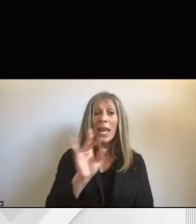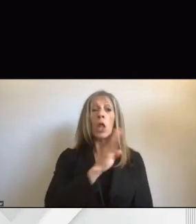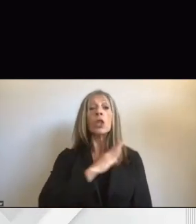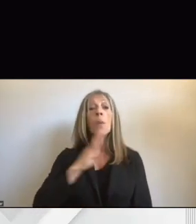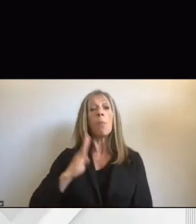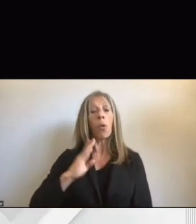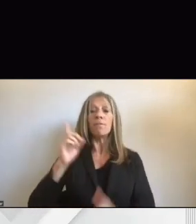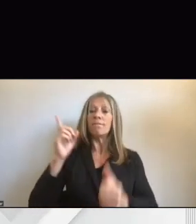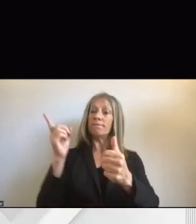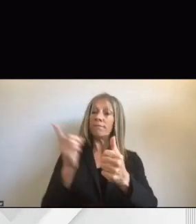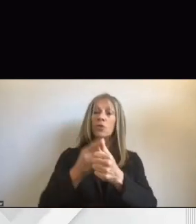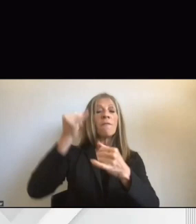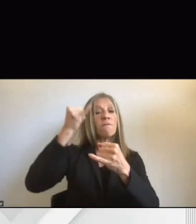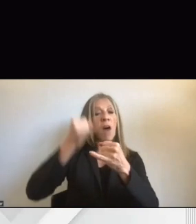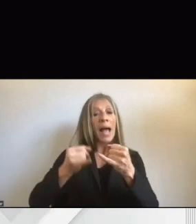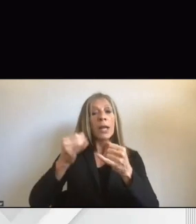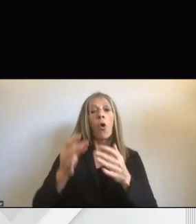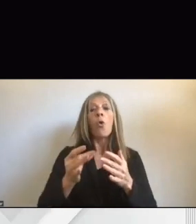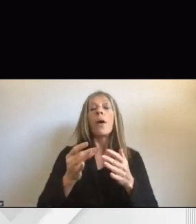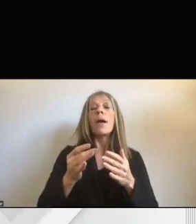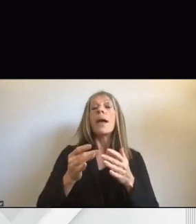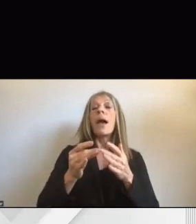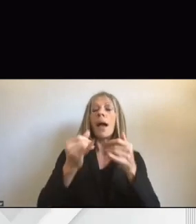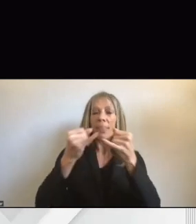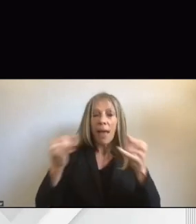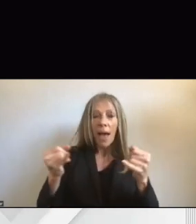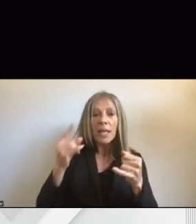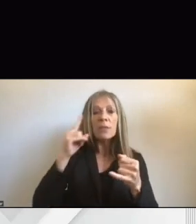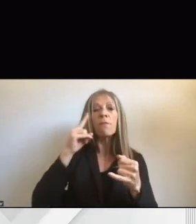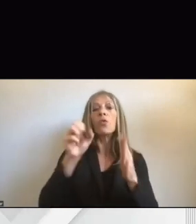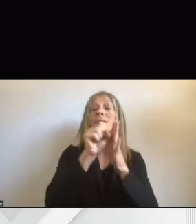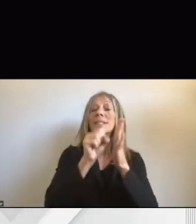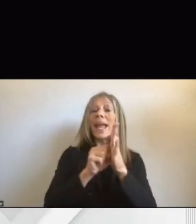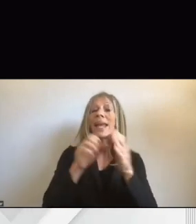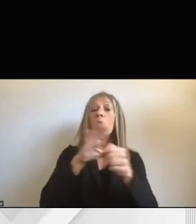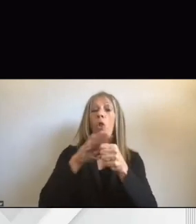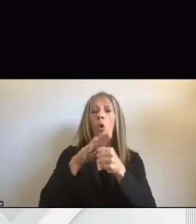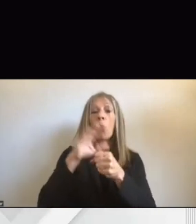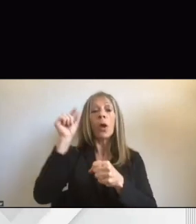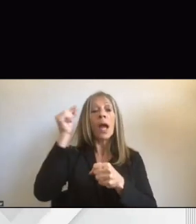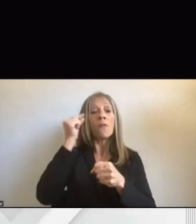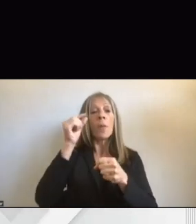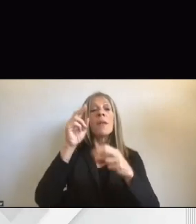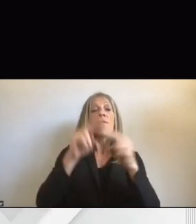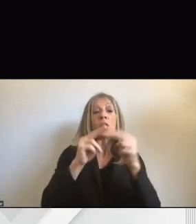issued its first final guidelines for state and local government facilities without the